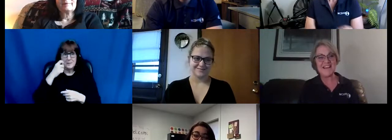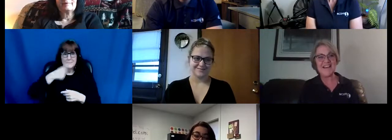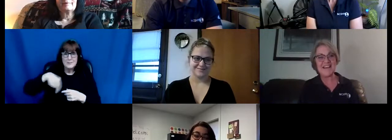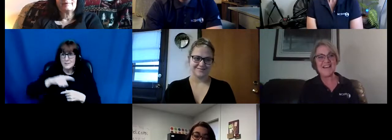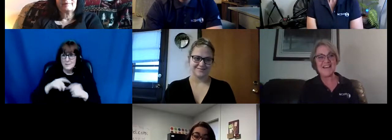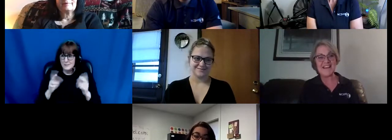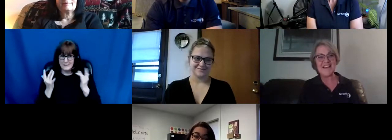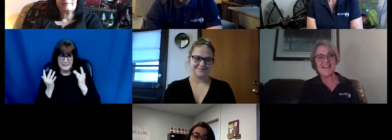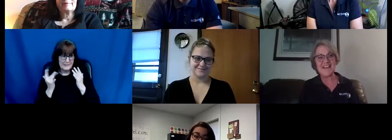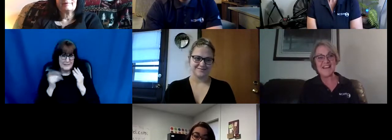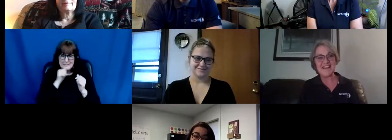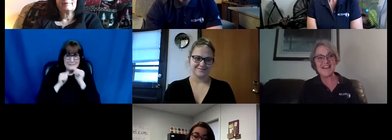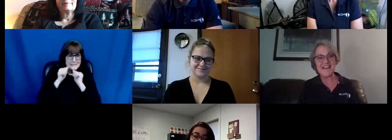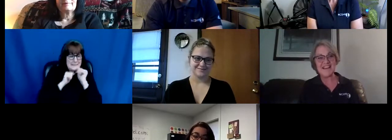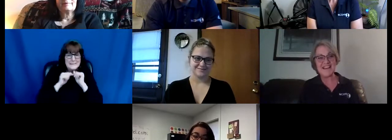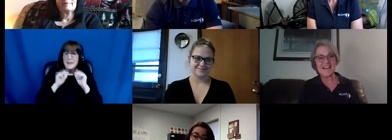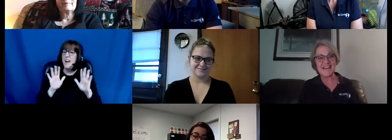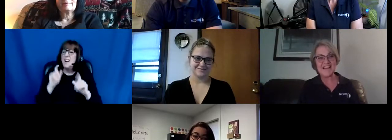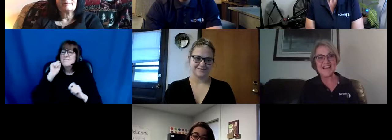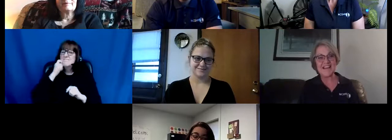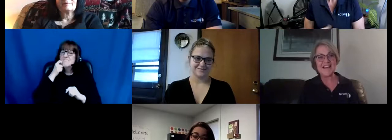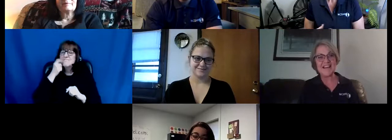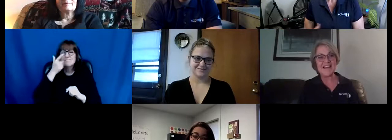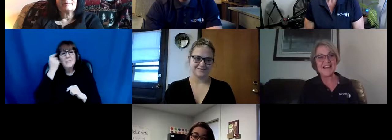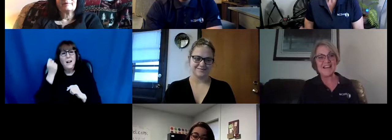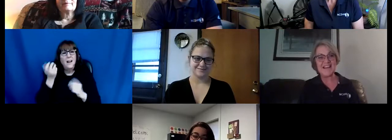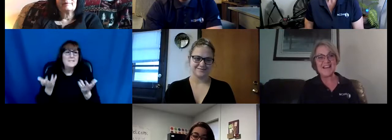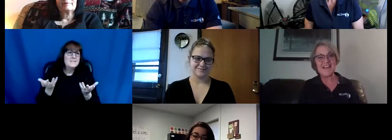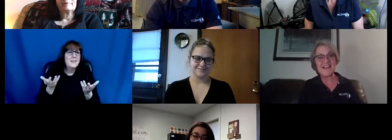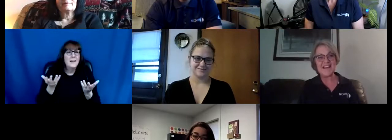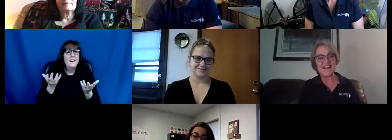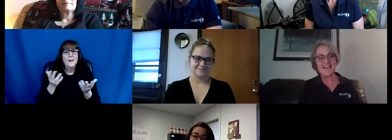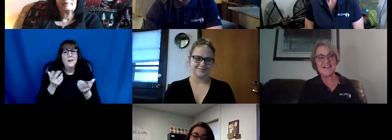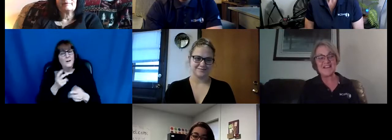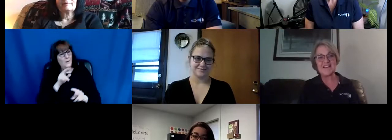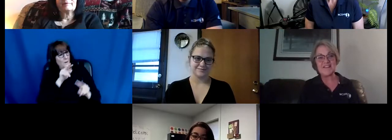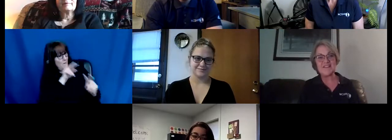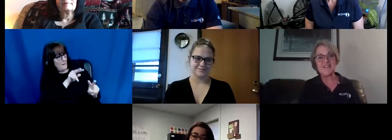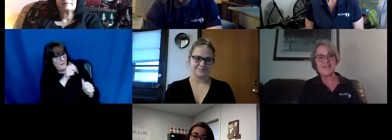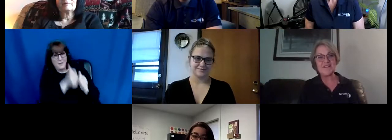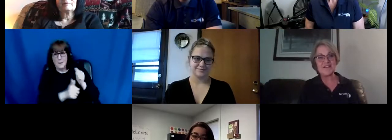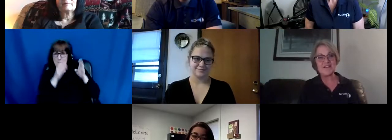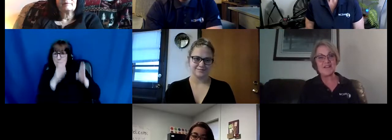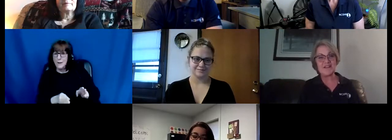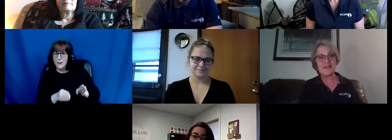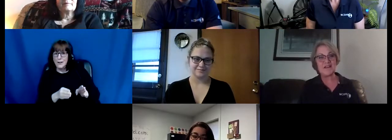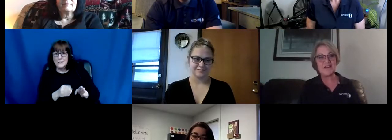and it was just really neat because you could watch each person open each other's